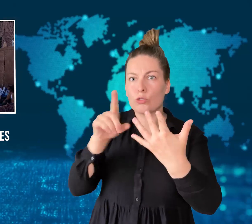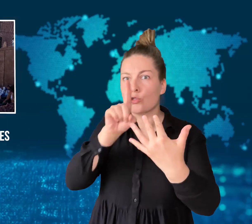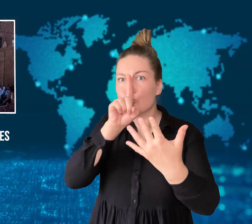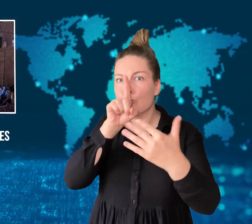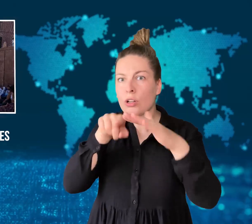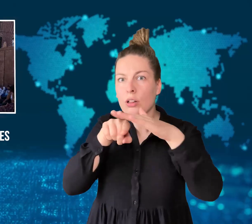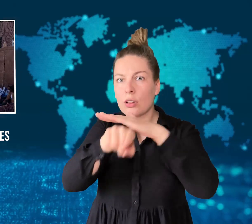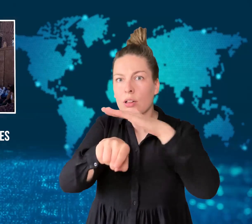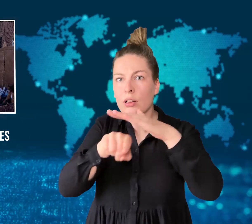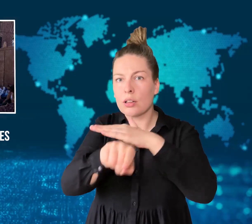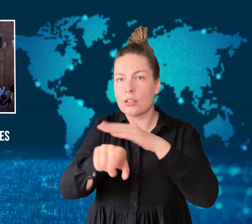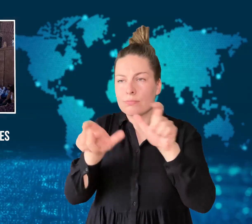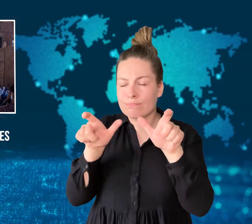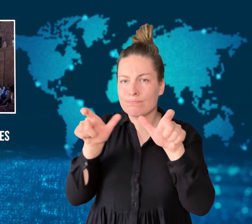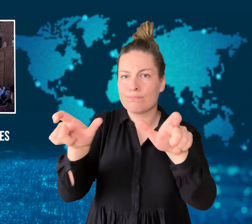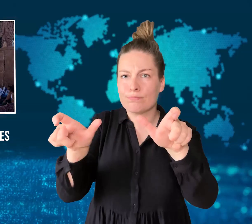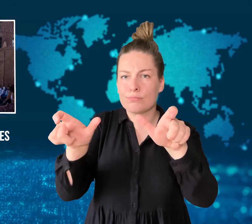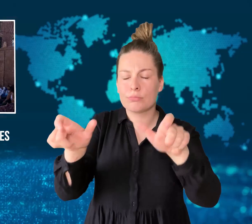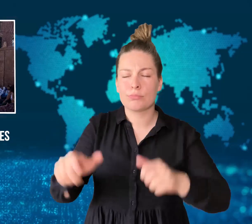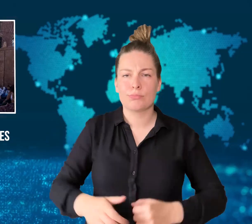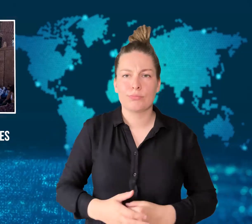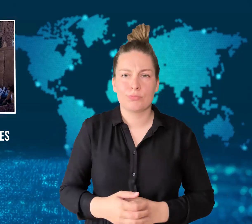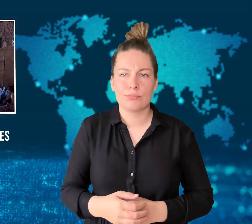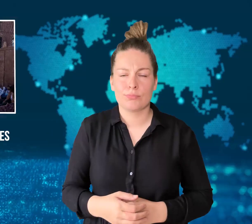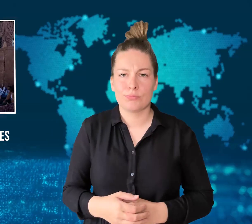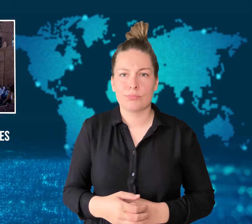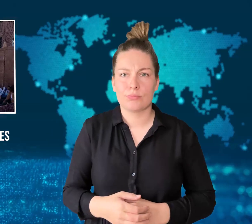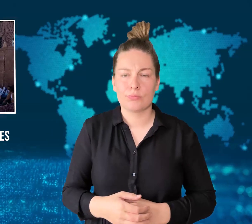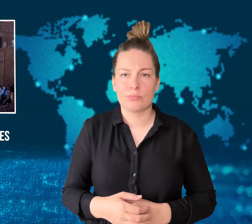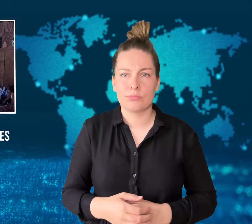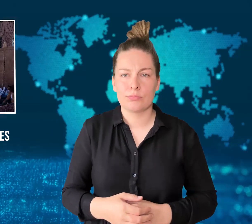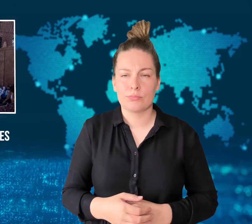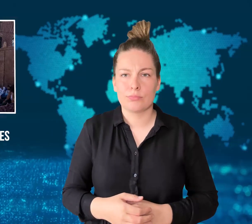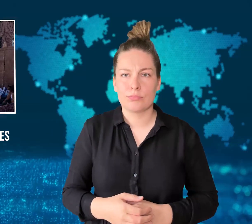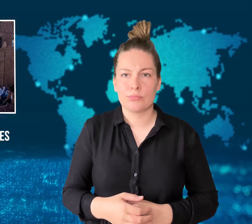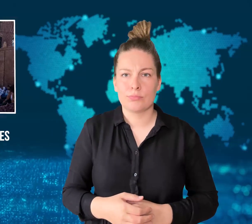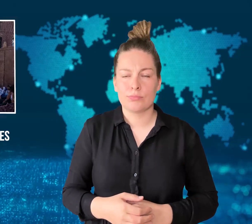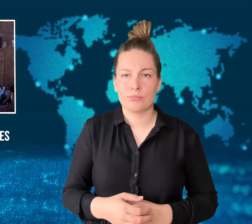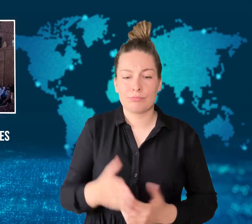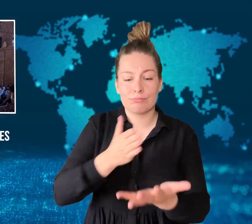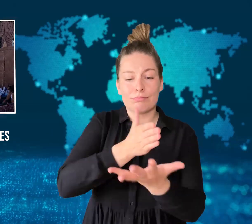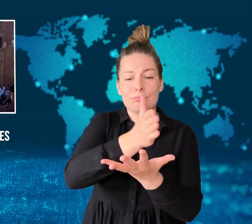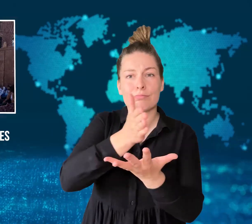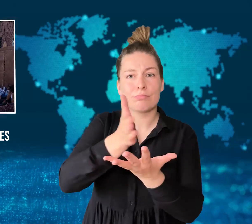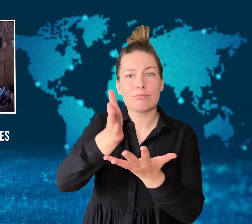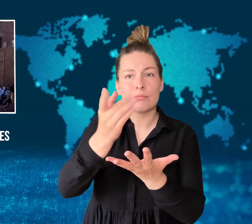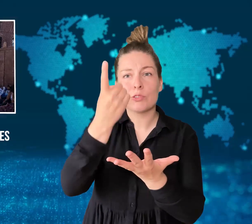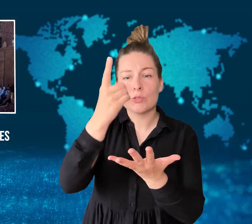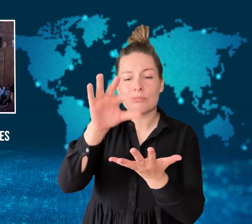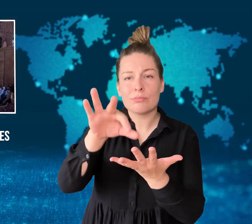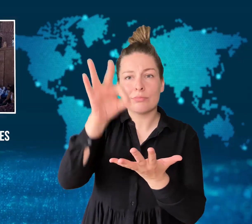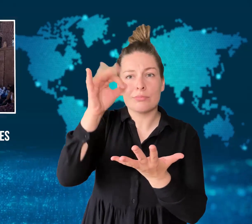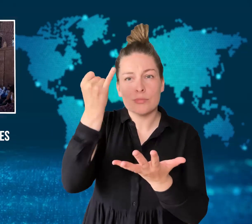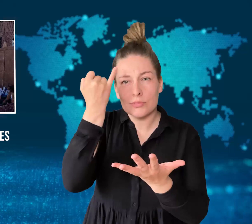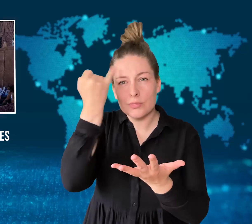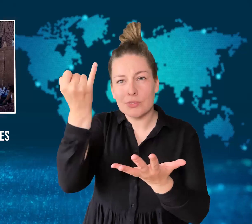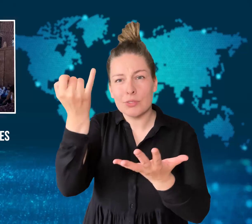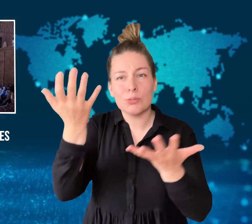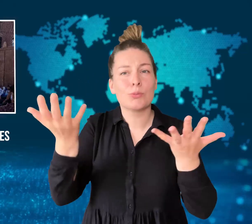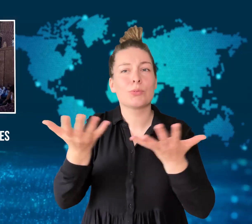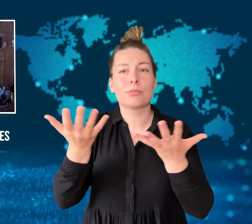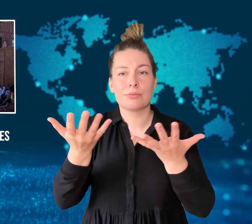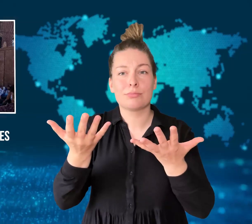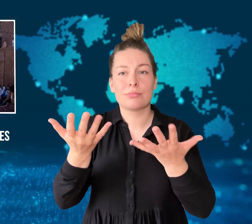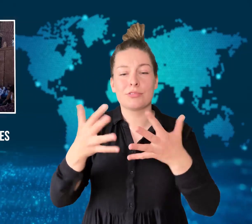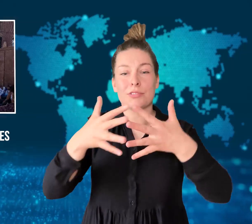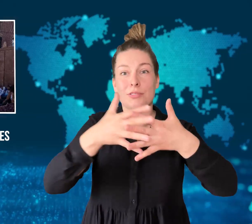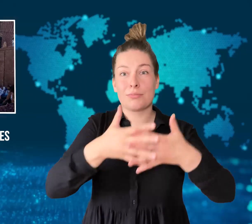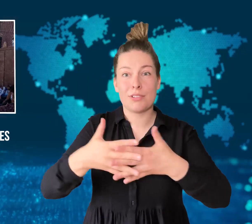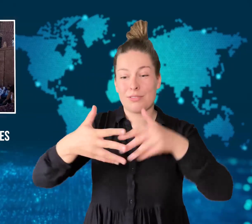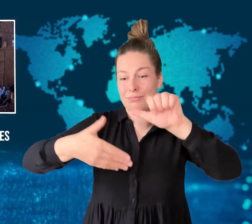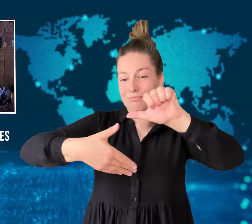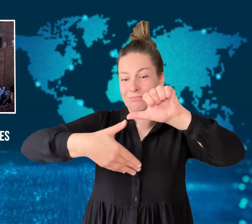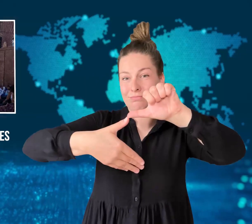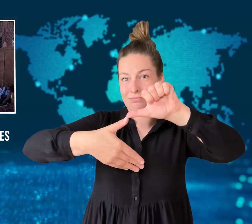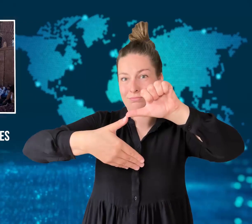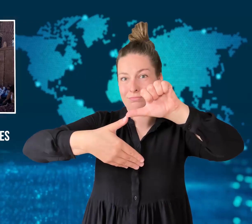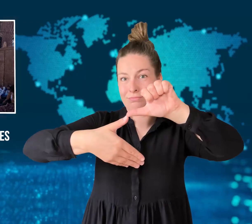help deal with people who try to immigrate illegally.